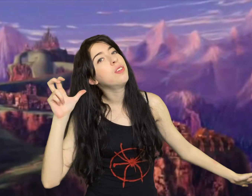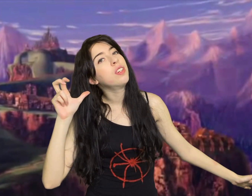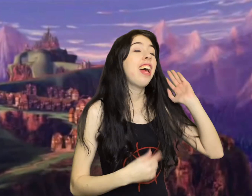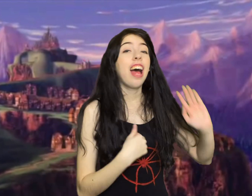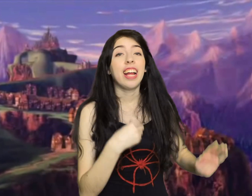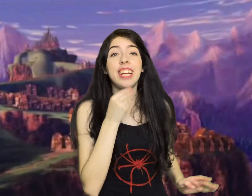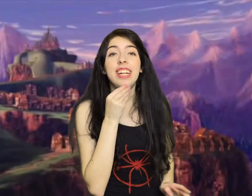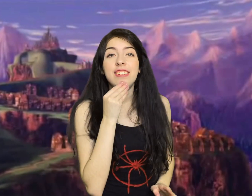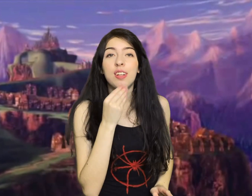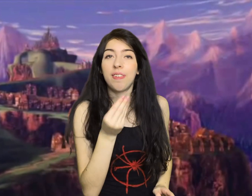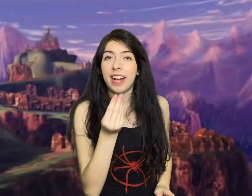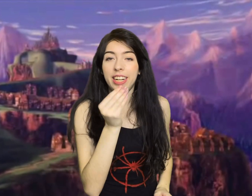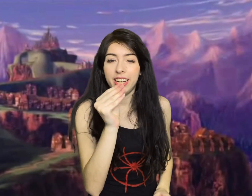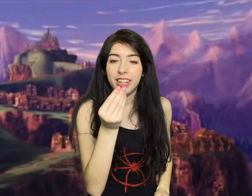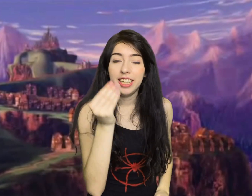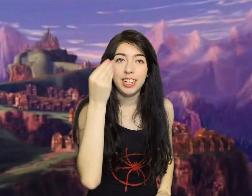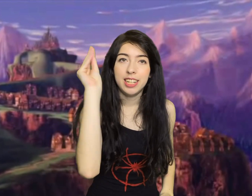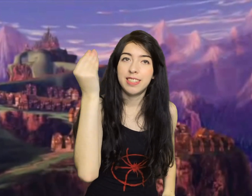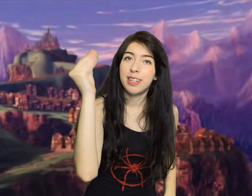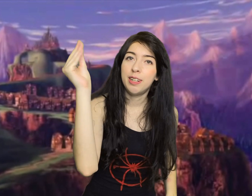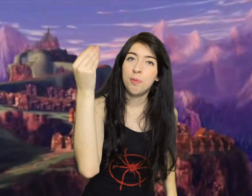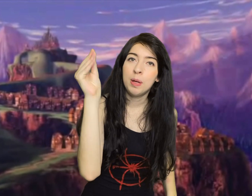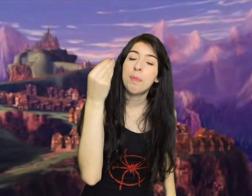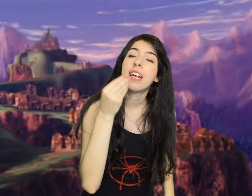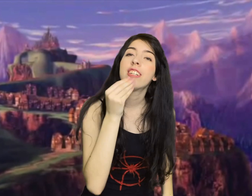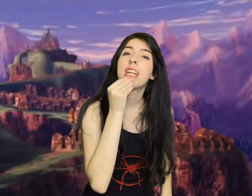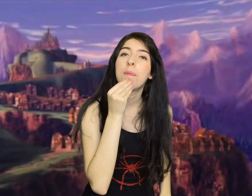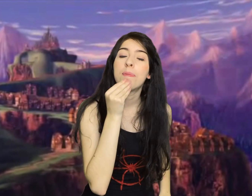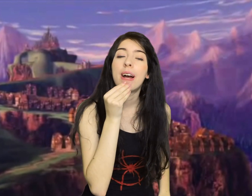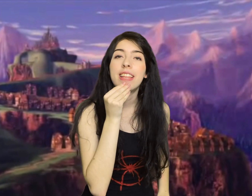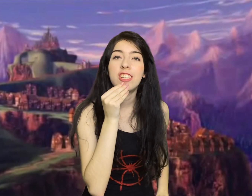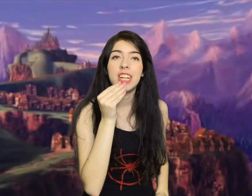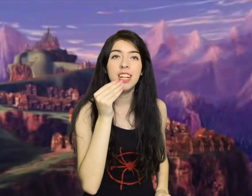I EAT right it is the meep hand-shape by the chin